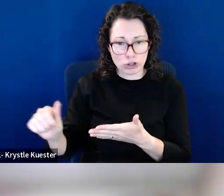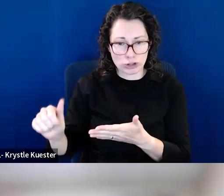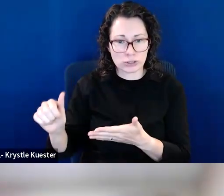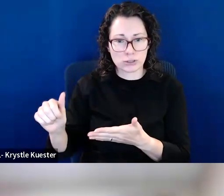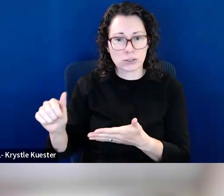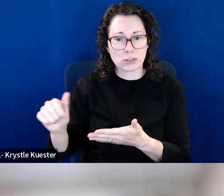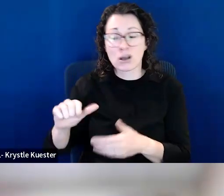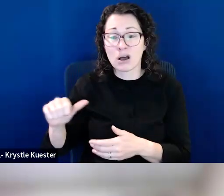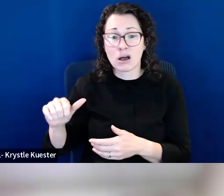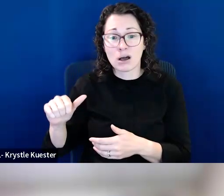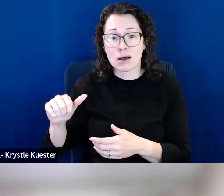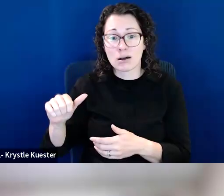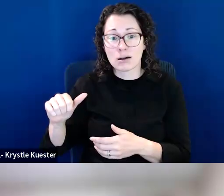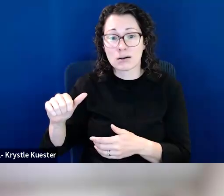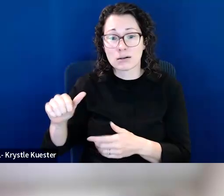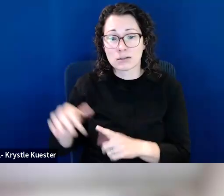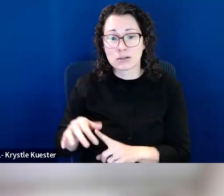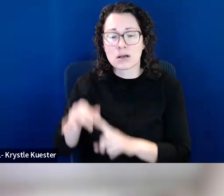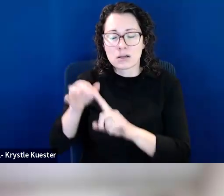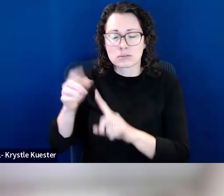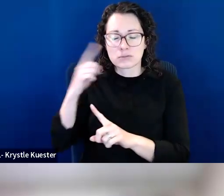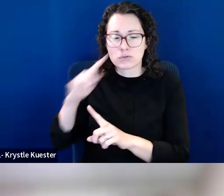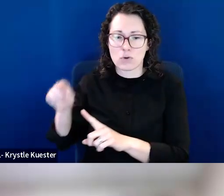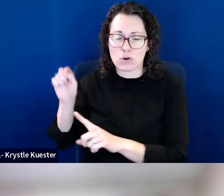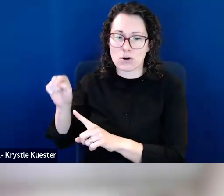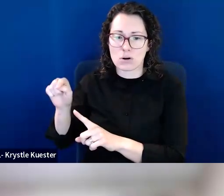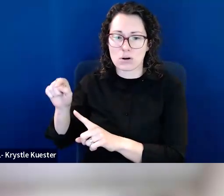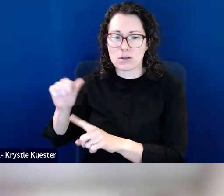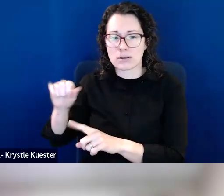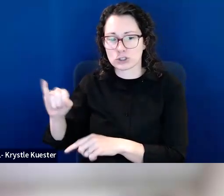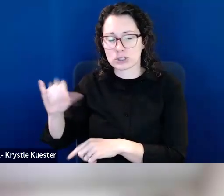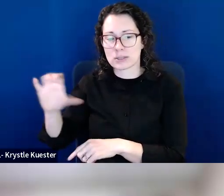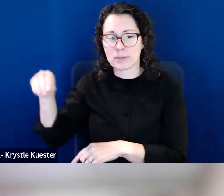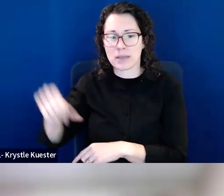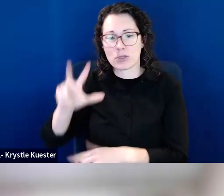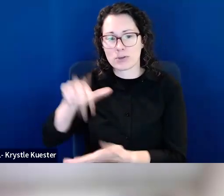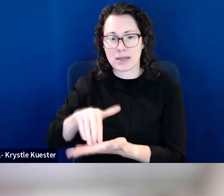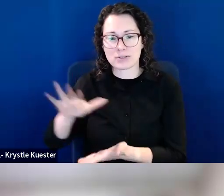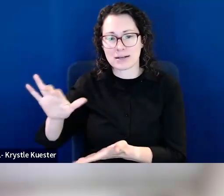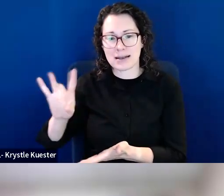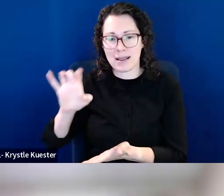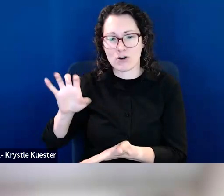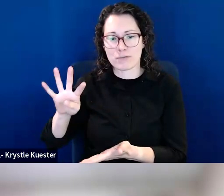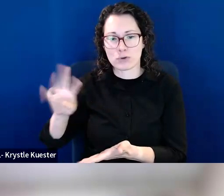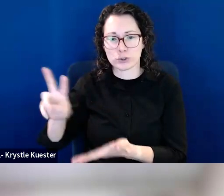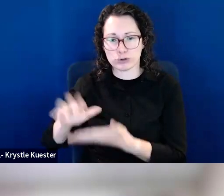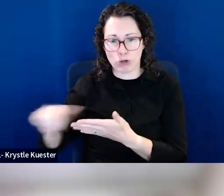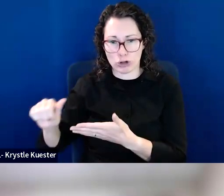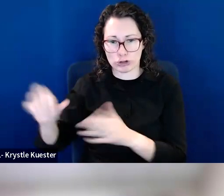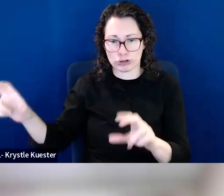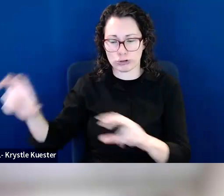Others, especially the Palestinians, paid $3,842.